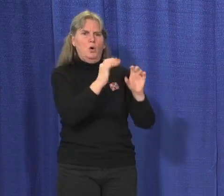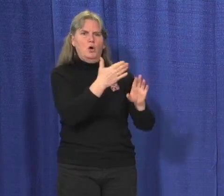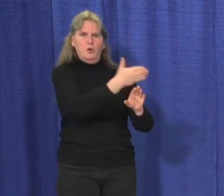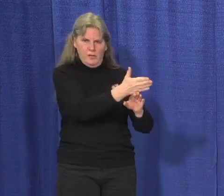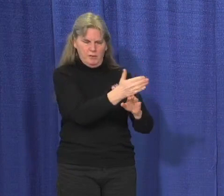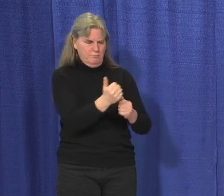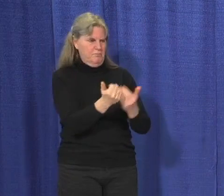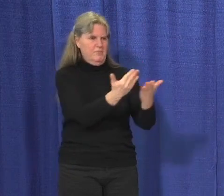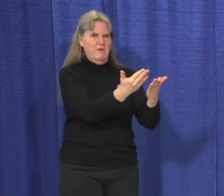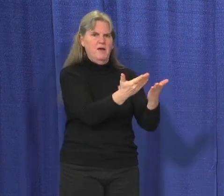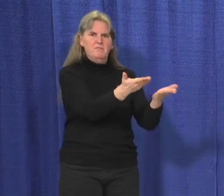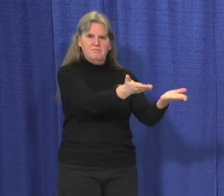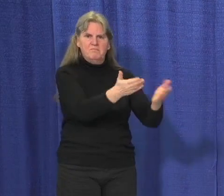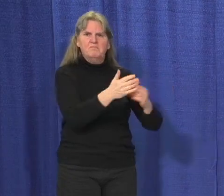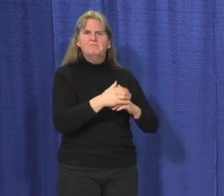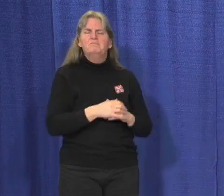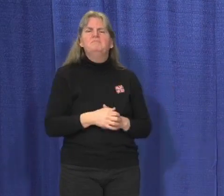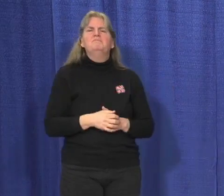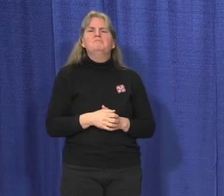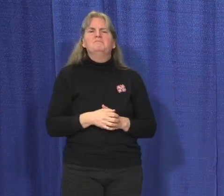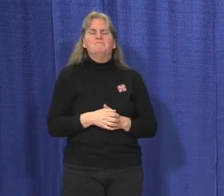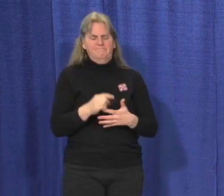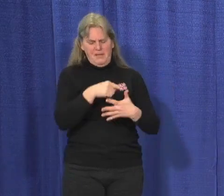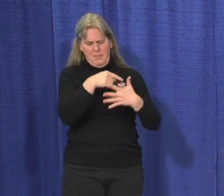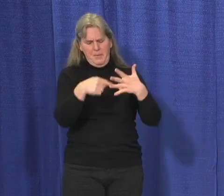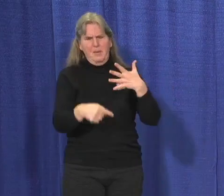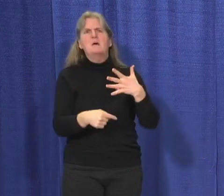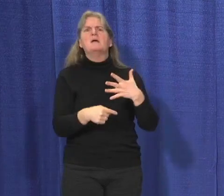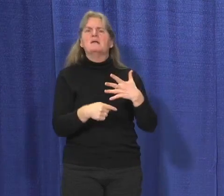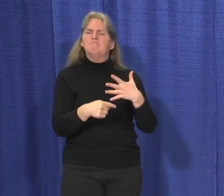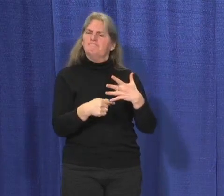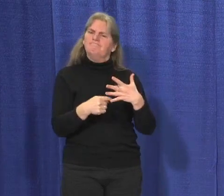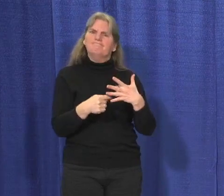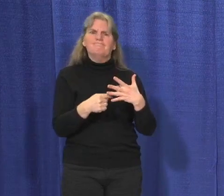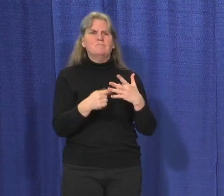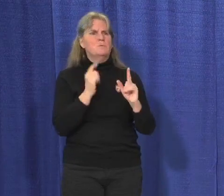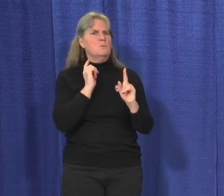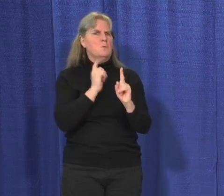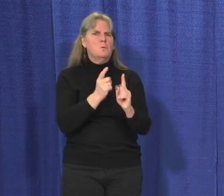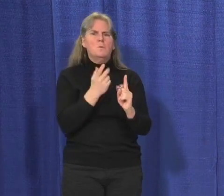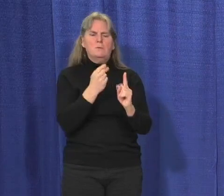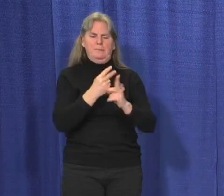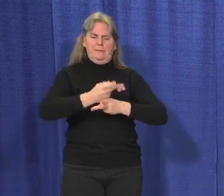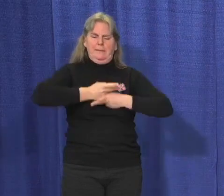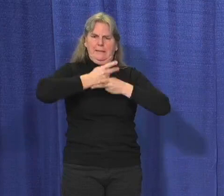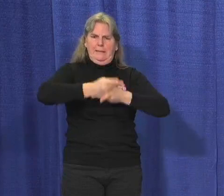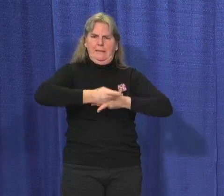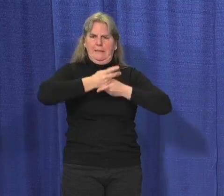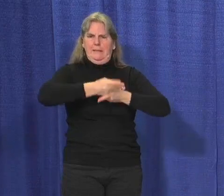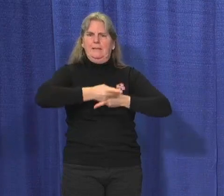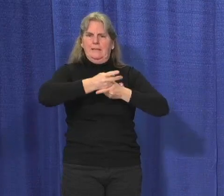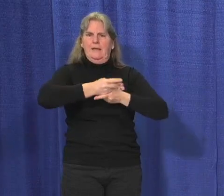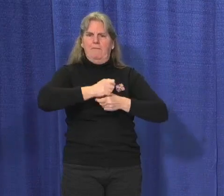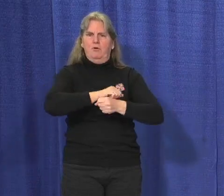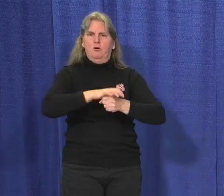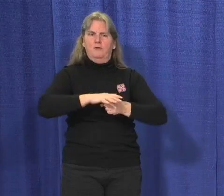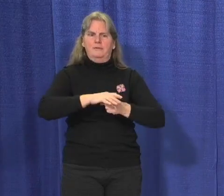had not yet been vaccinated. Obvious action to retake it in the spirit of a precautionary